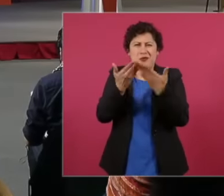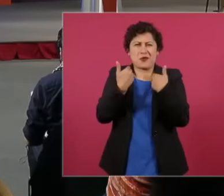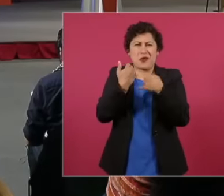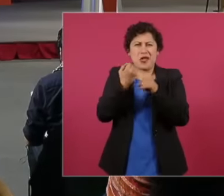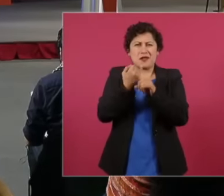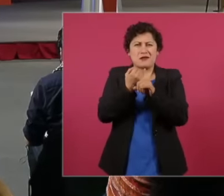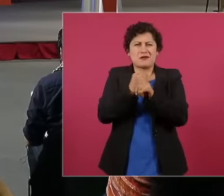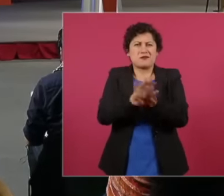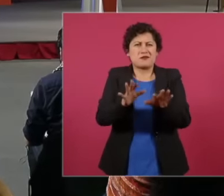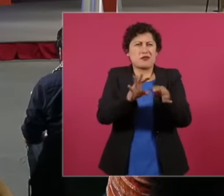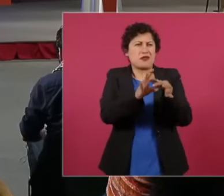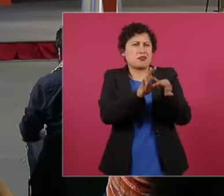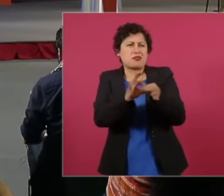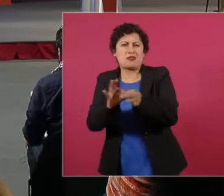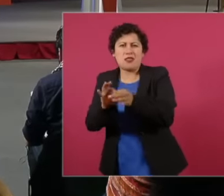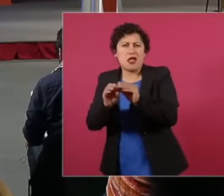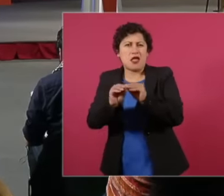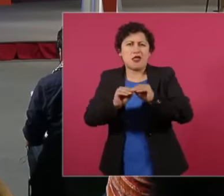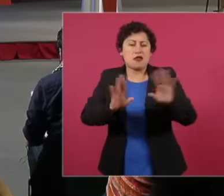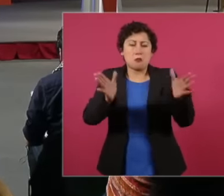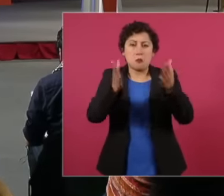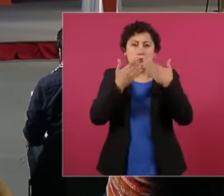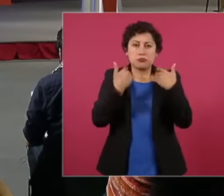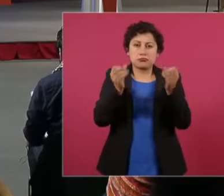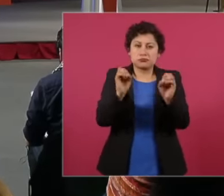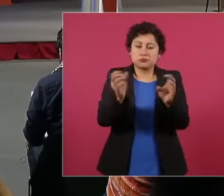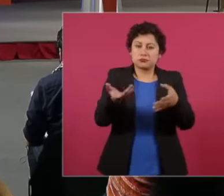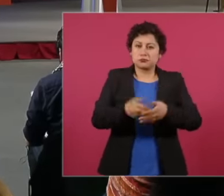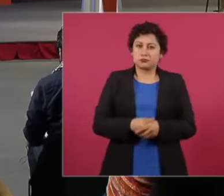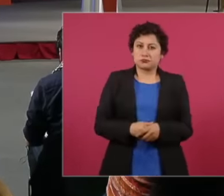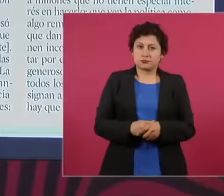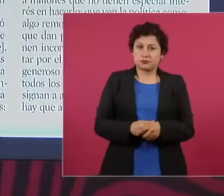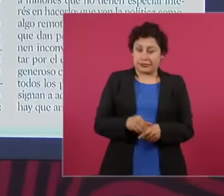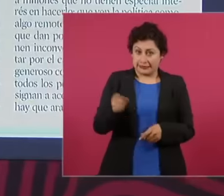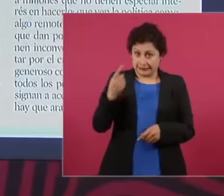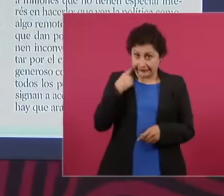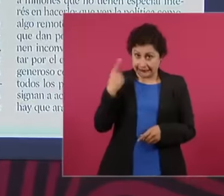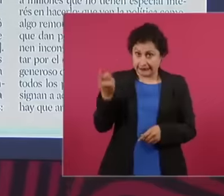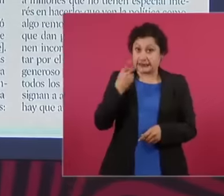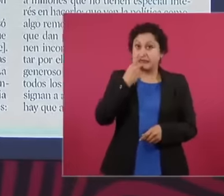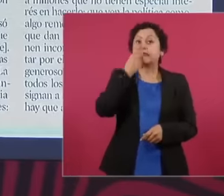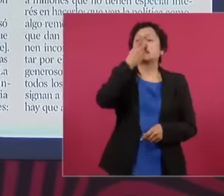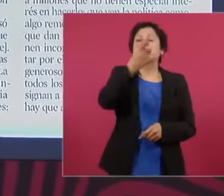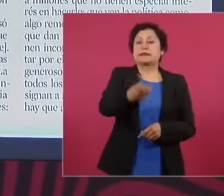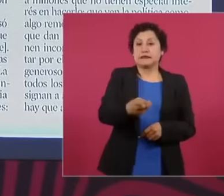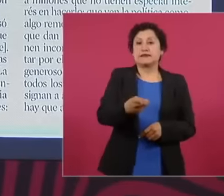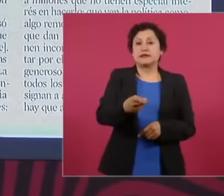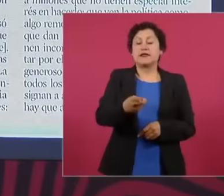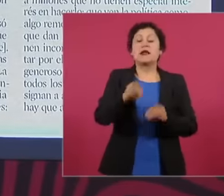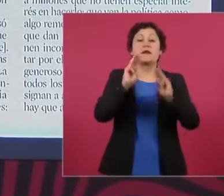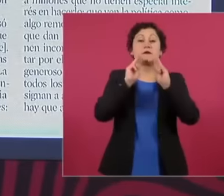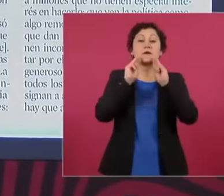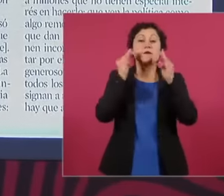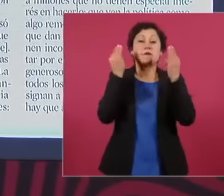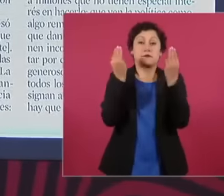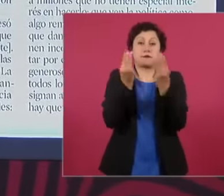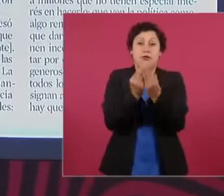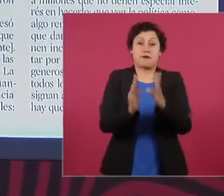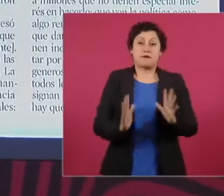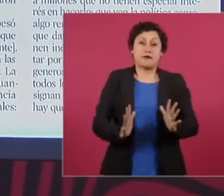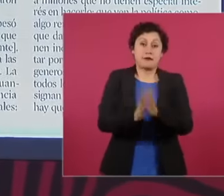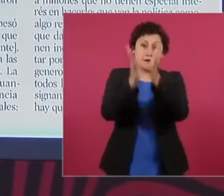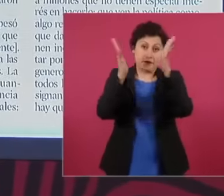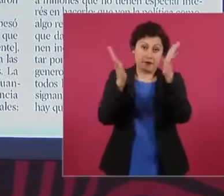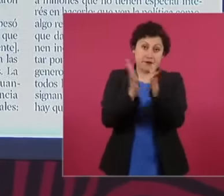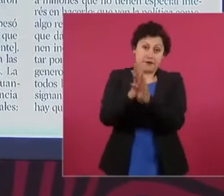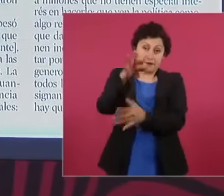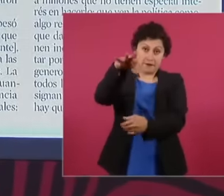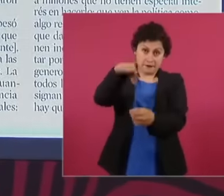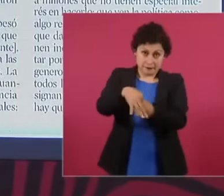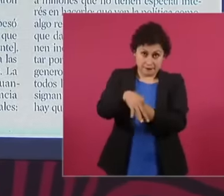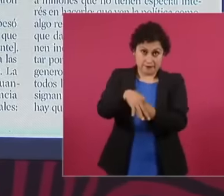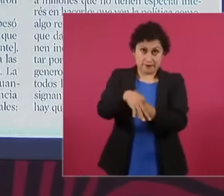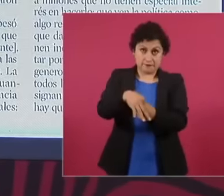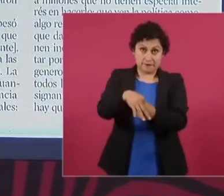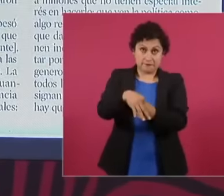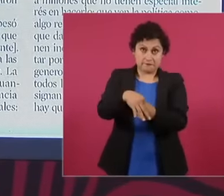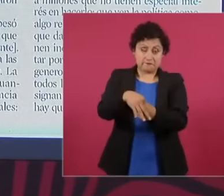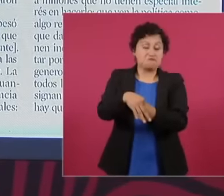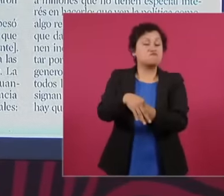look where the drug traffickers intervened in the vote it was surely against